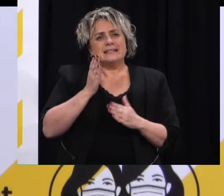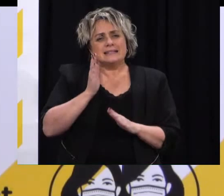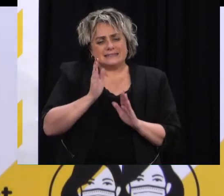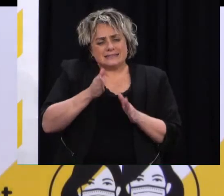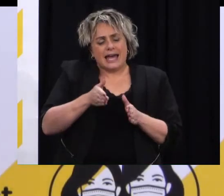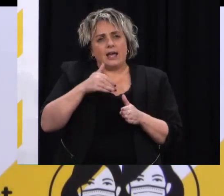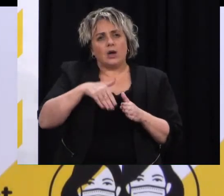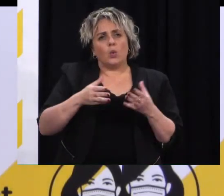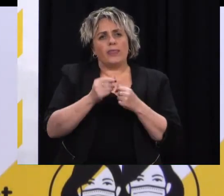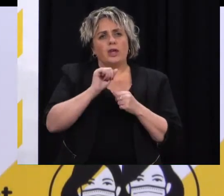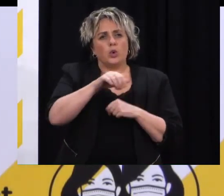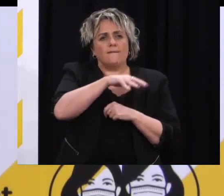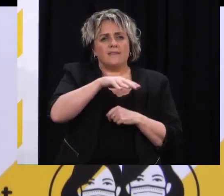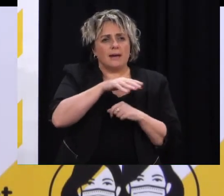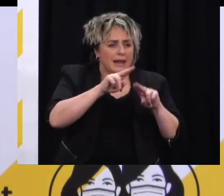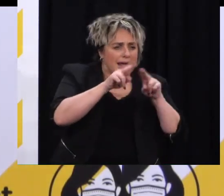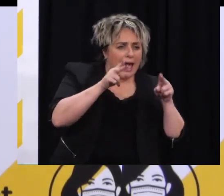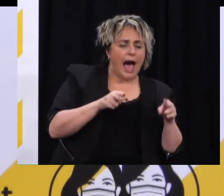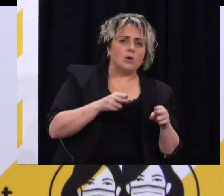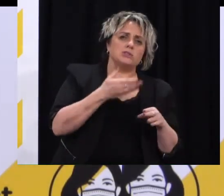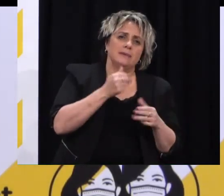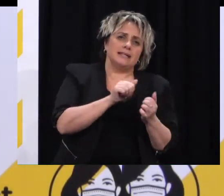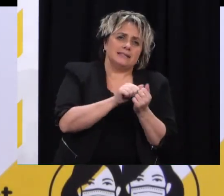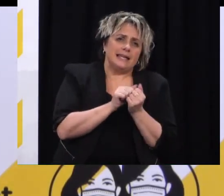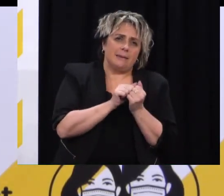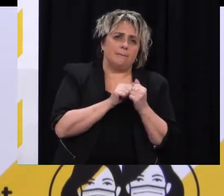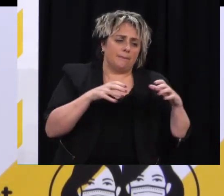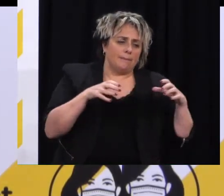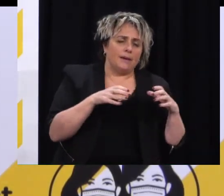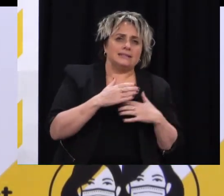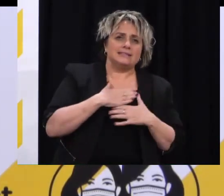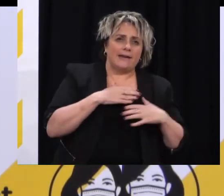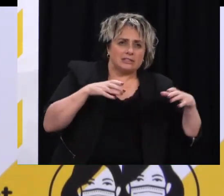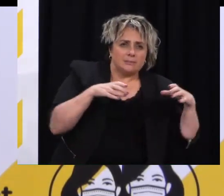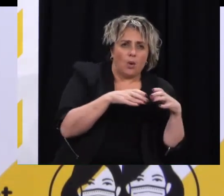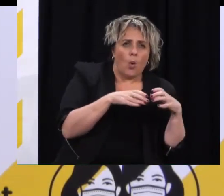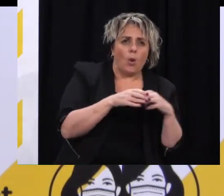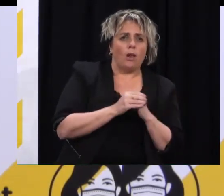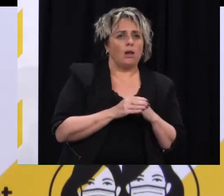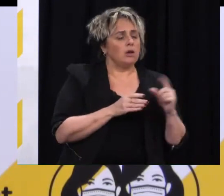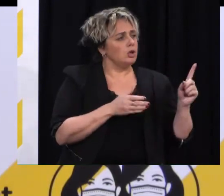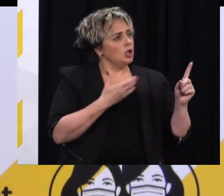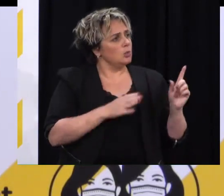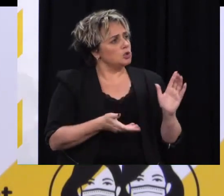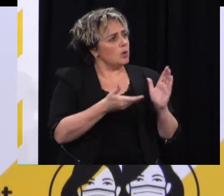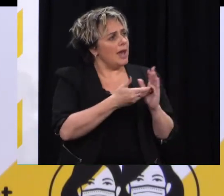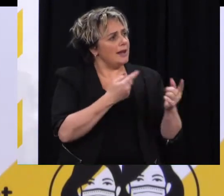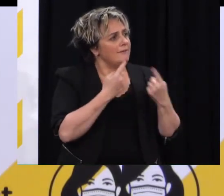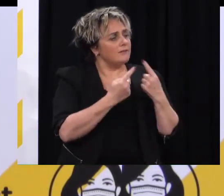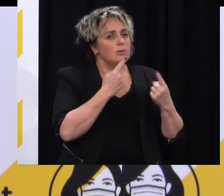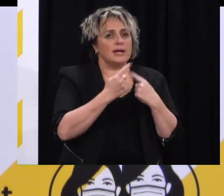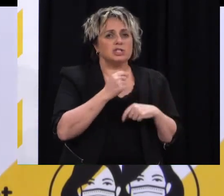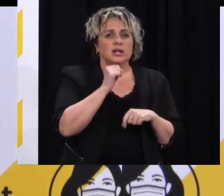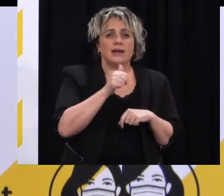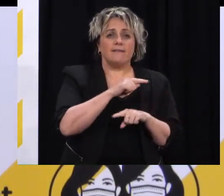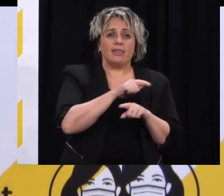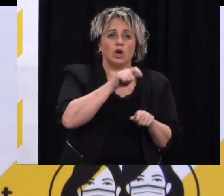environments. Hour -- however, if you have symptoms, please get a stick and stay home and